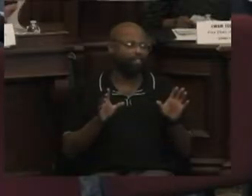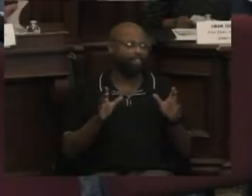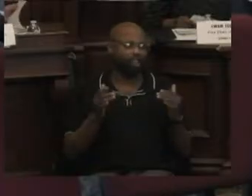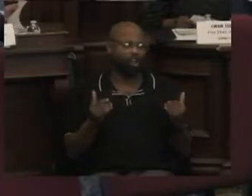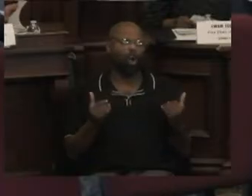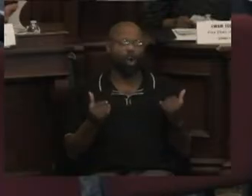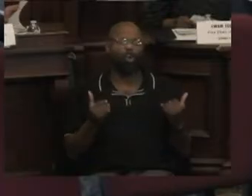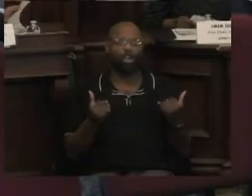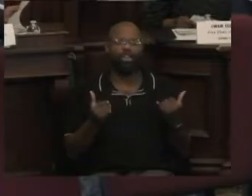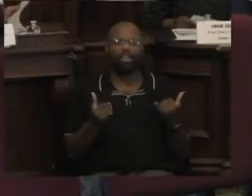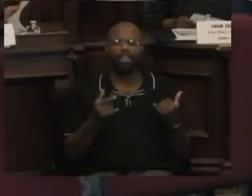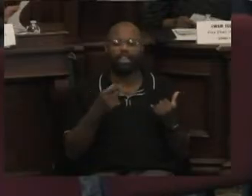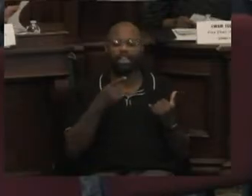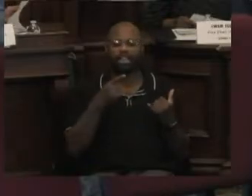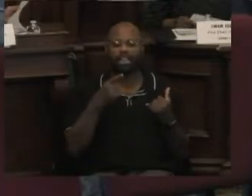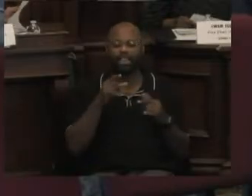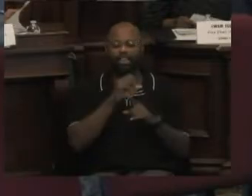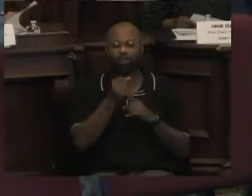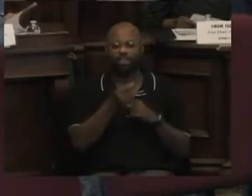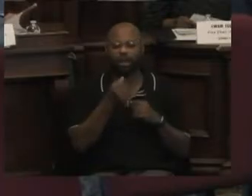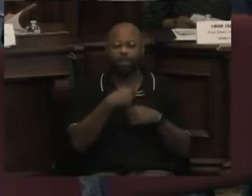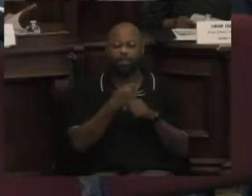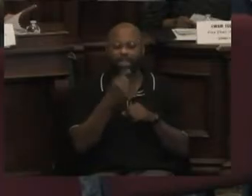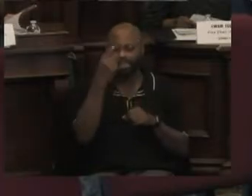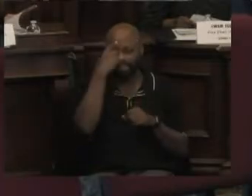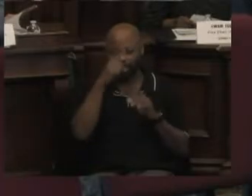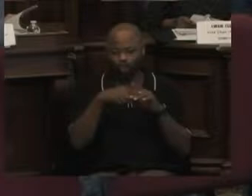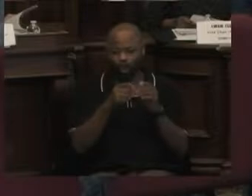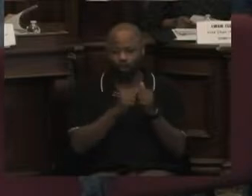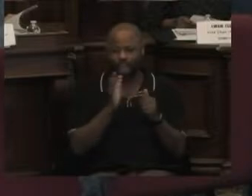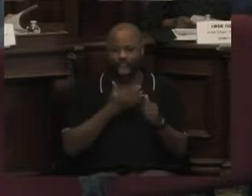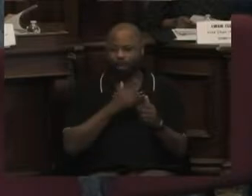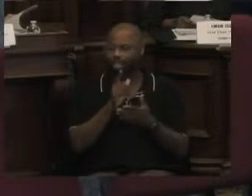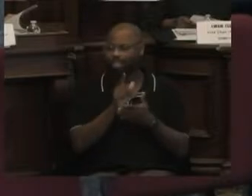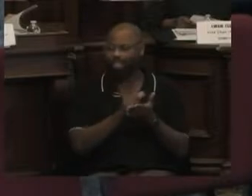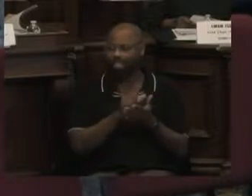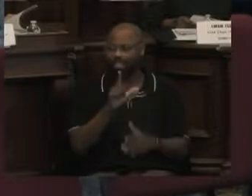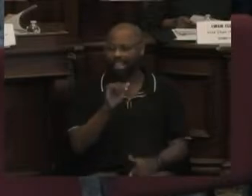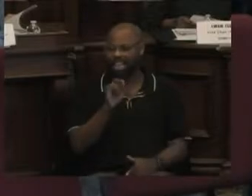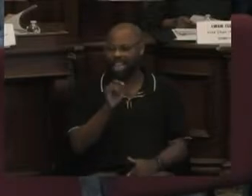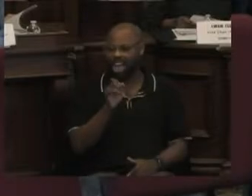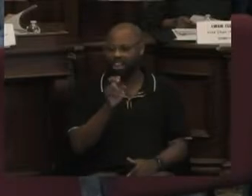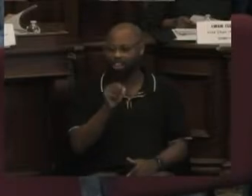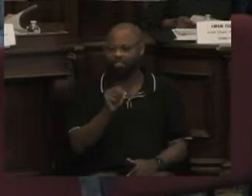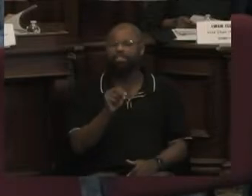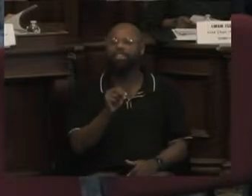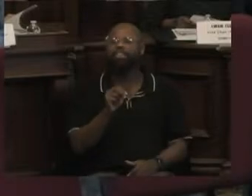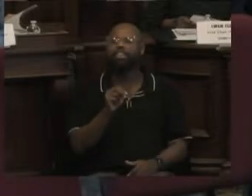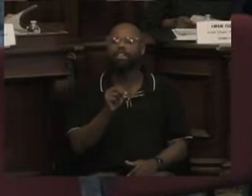So, Kevin, it obviously made sense given where we are right now to start with this one